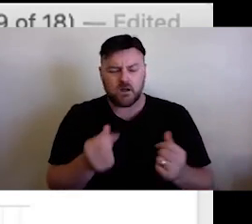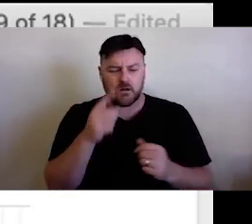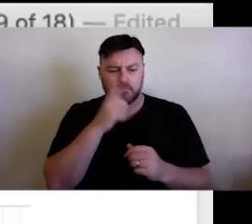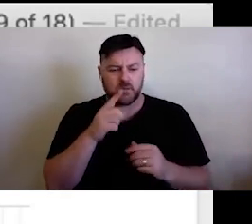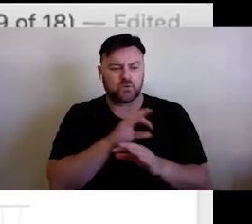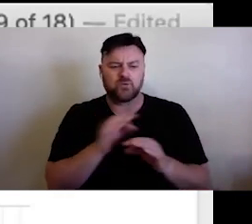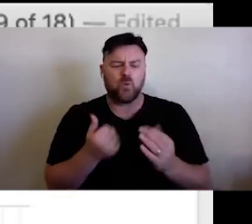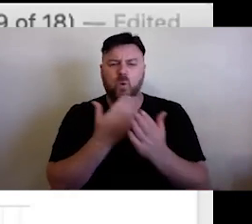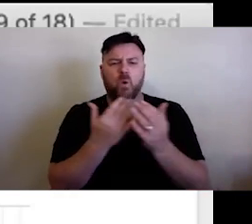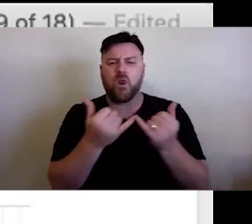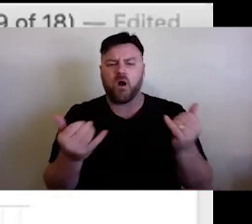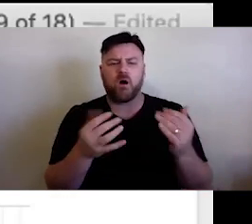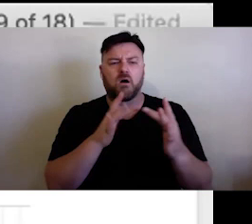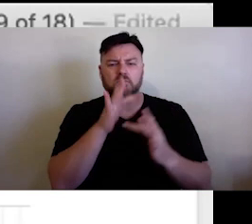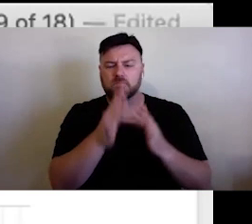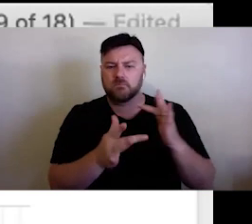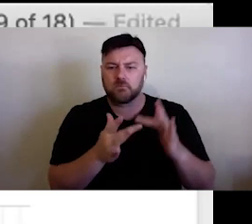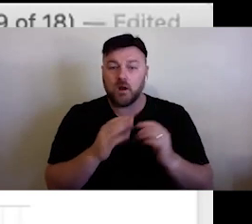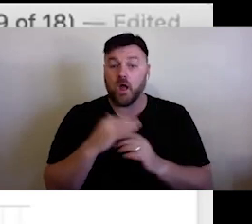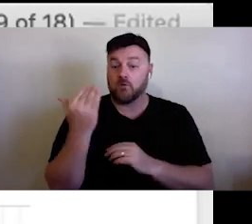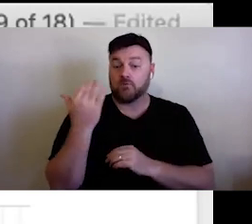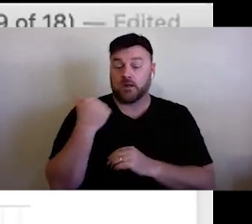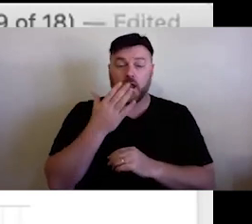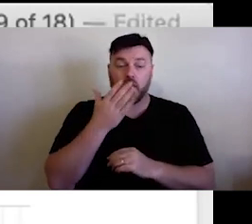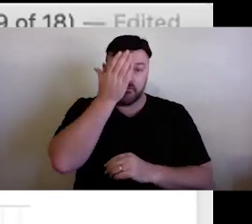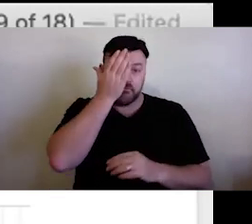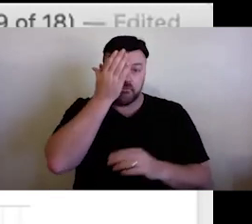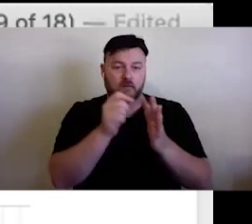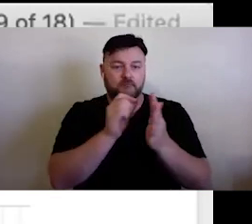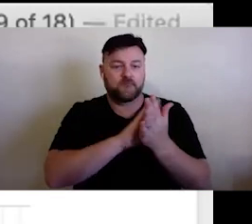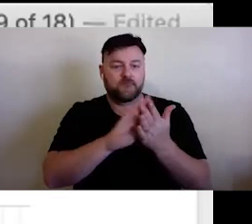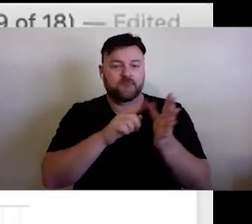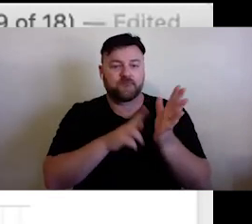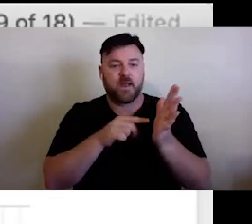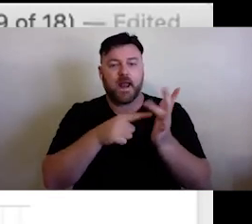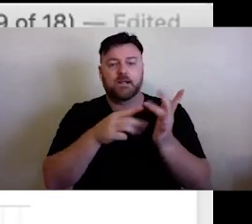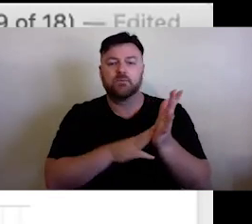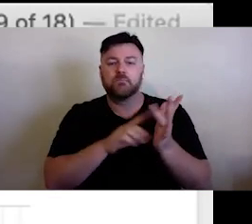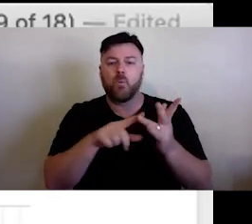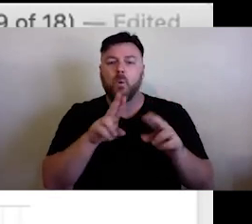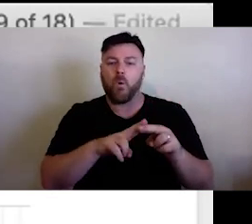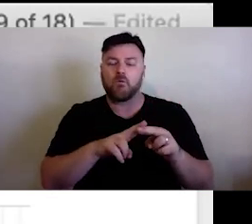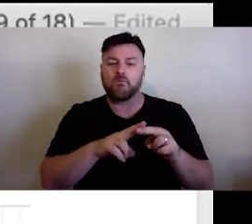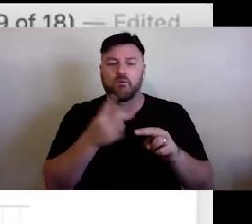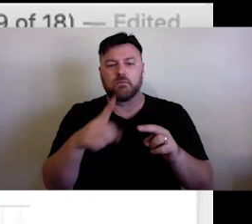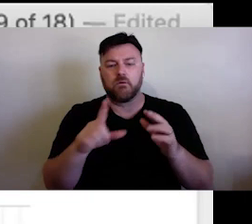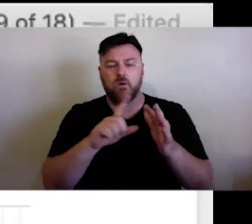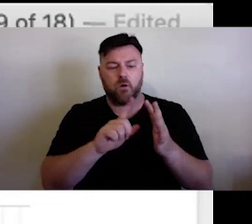Of The Opera, full stage show, attracted 8.5 million views, raising